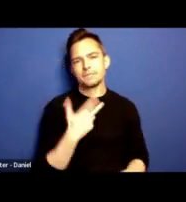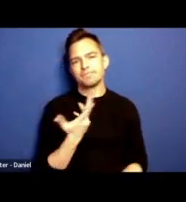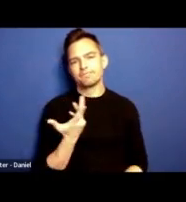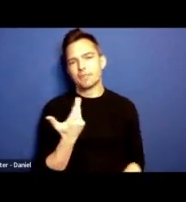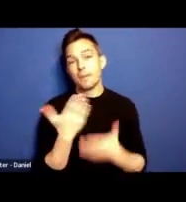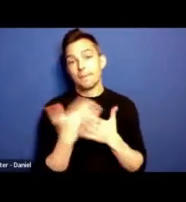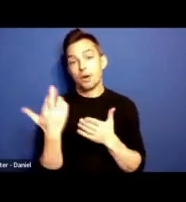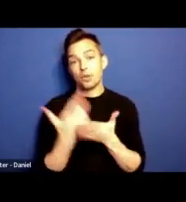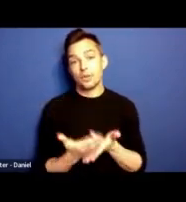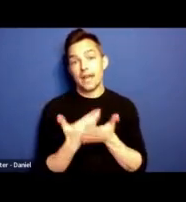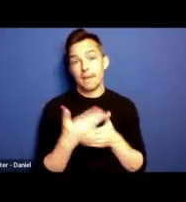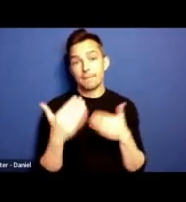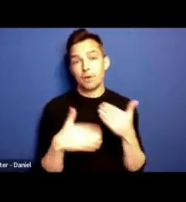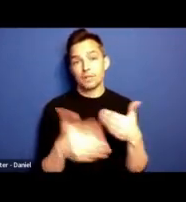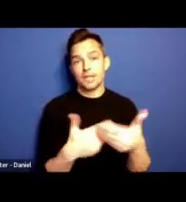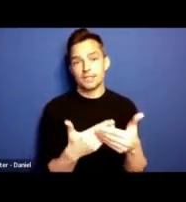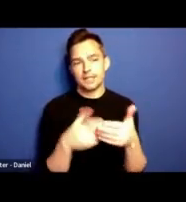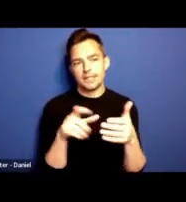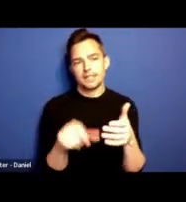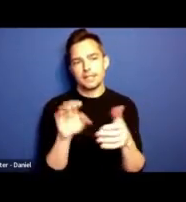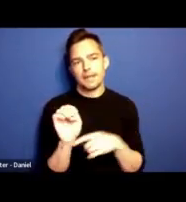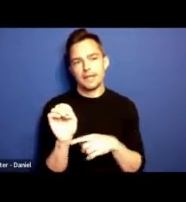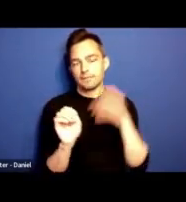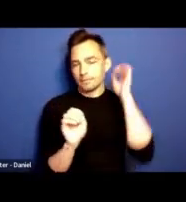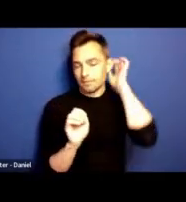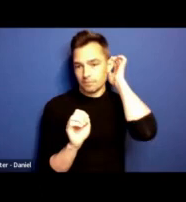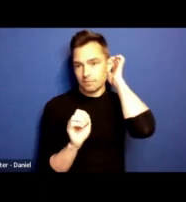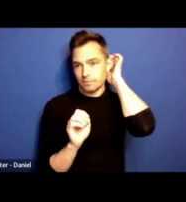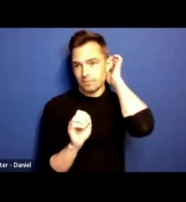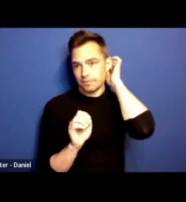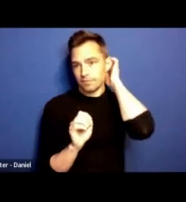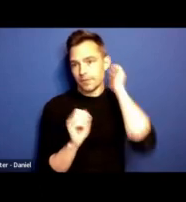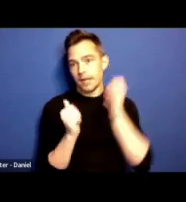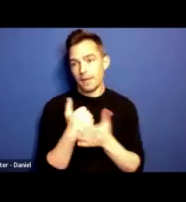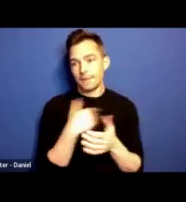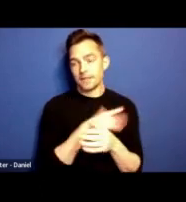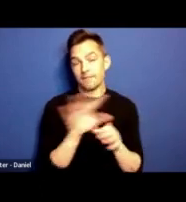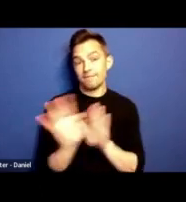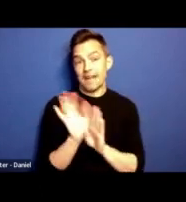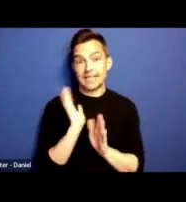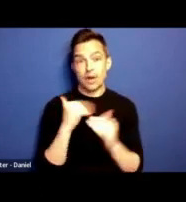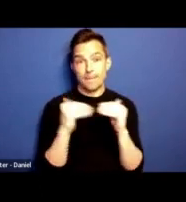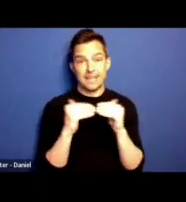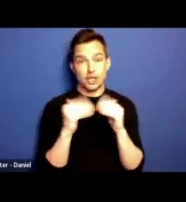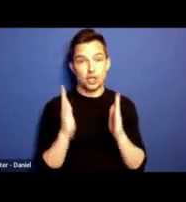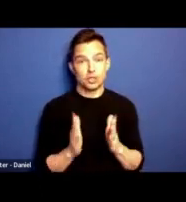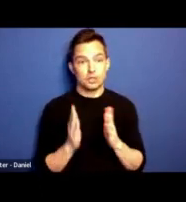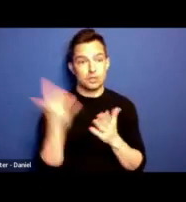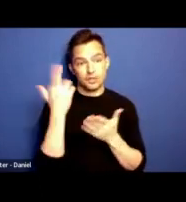rehab process needs to be helping us find our peers because that doesn't necessarily